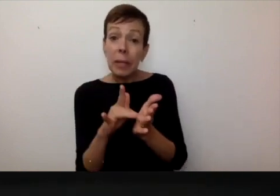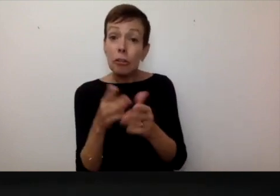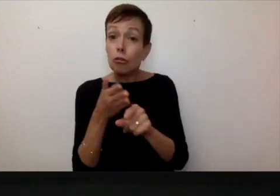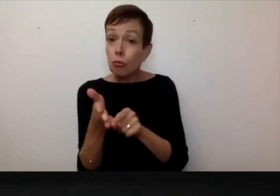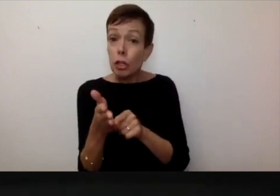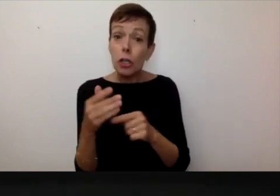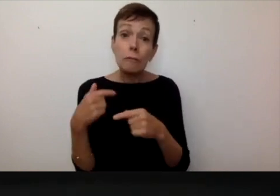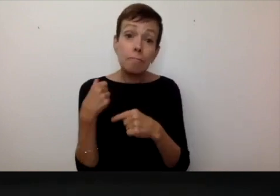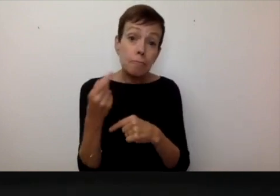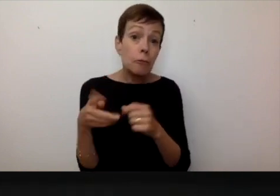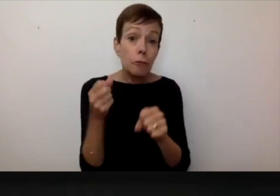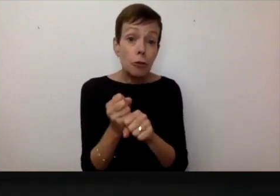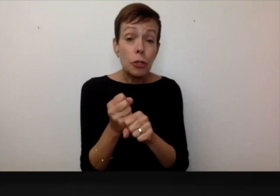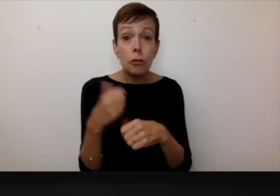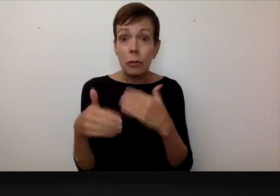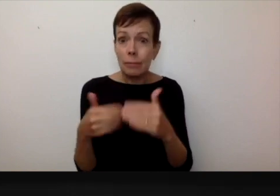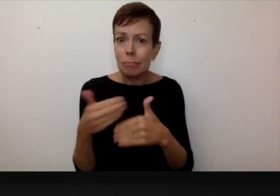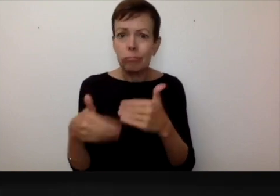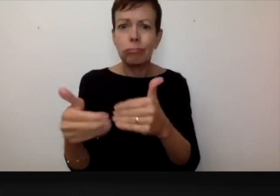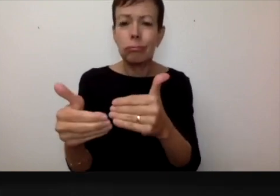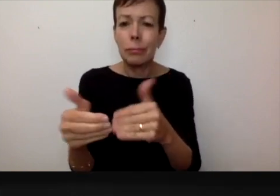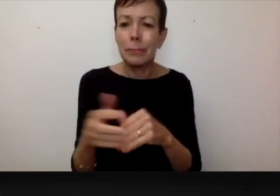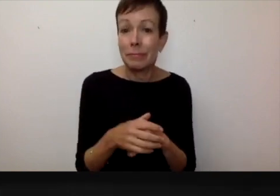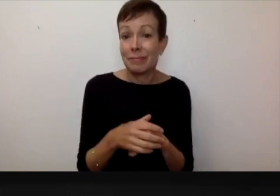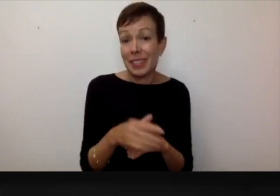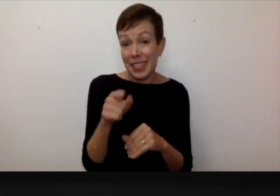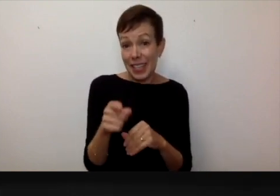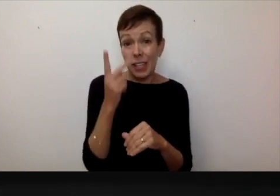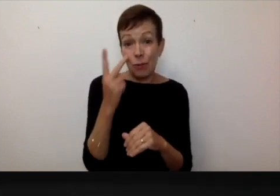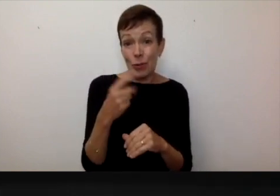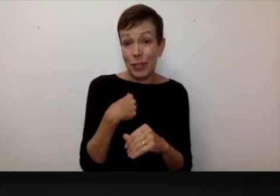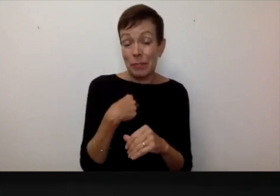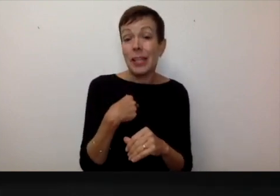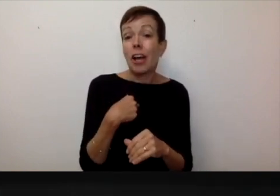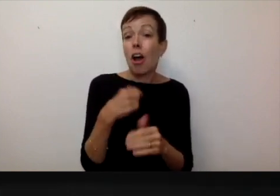arts-led city building artists will be the ones who help point us to